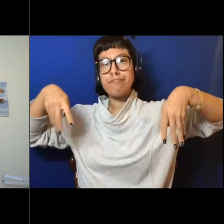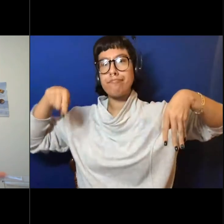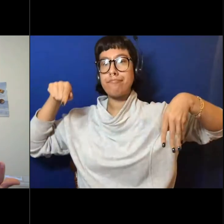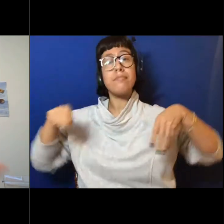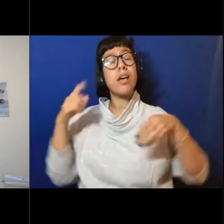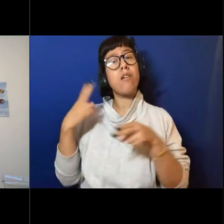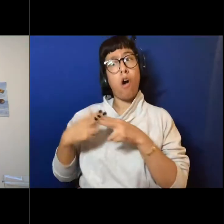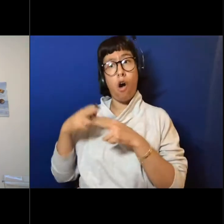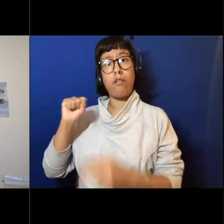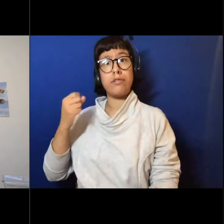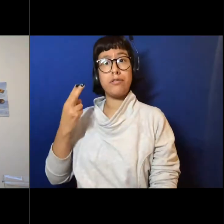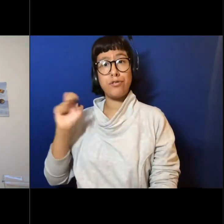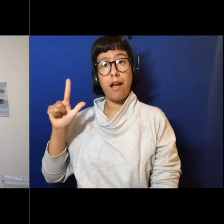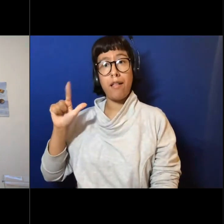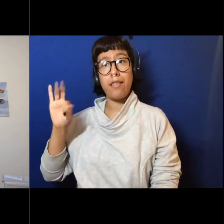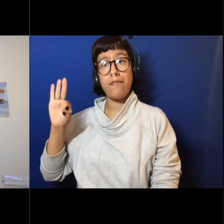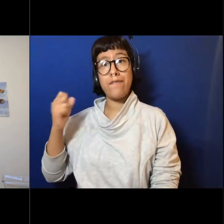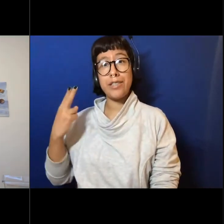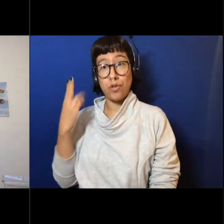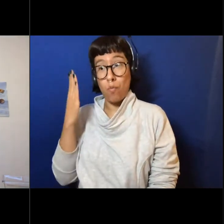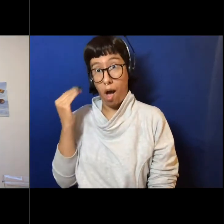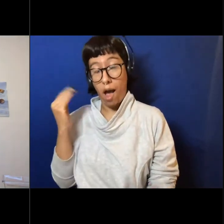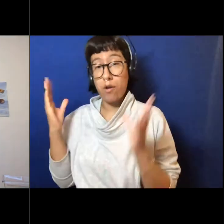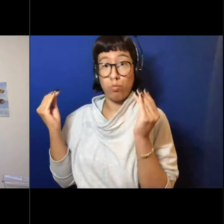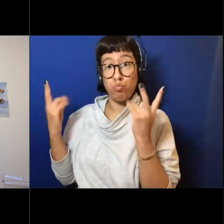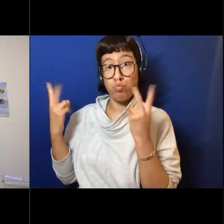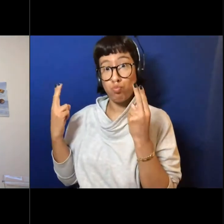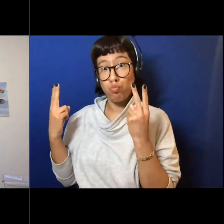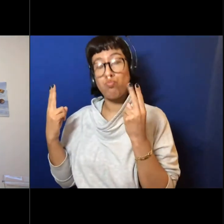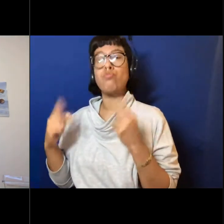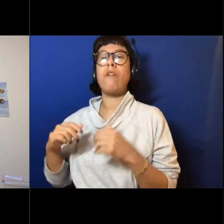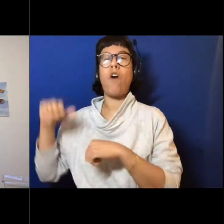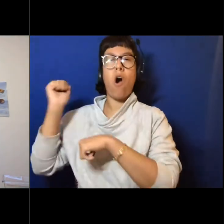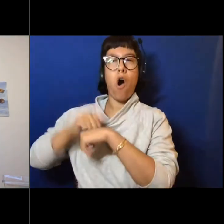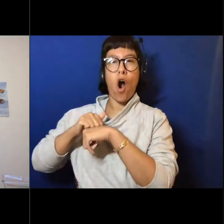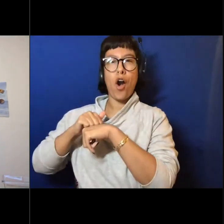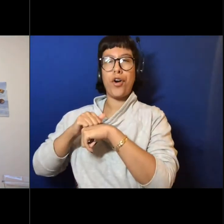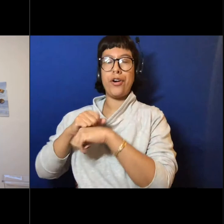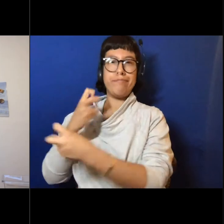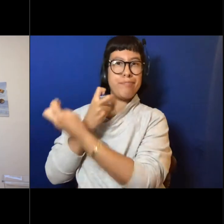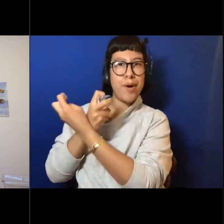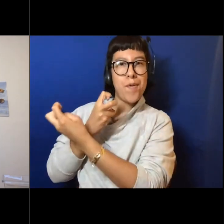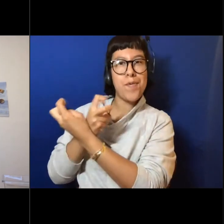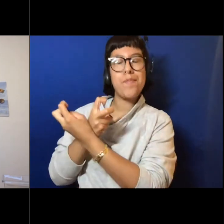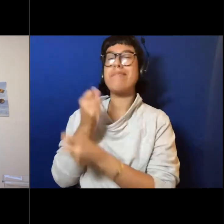they also have a hard exoskeleton, but they're in a different group than .